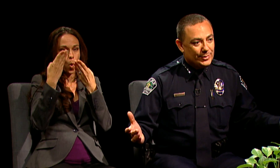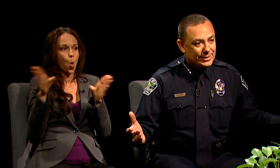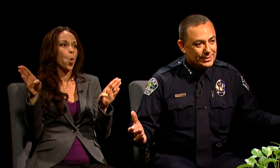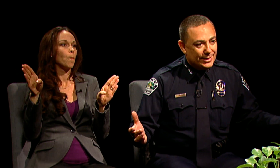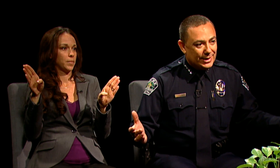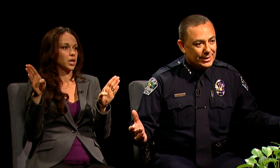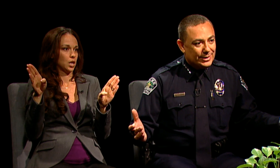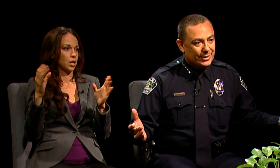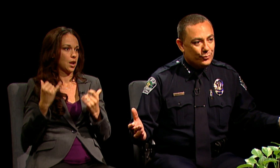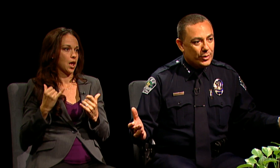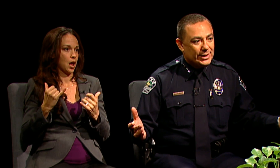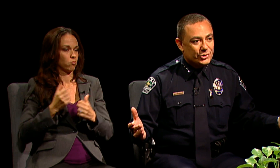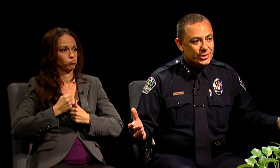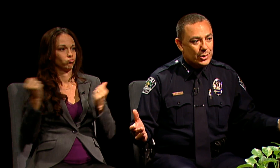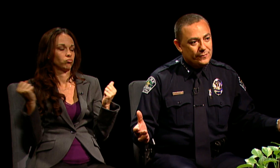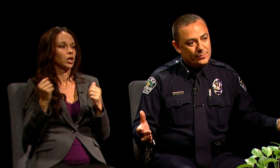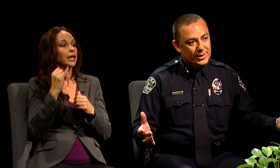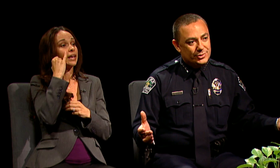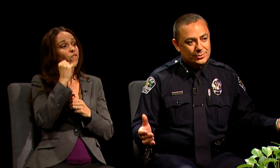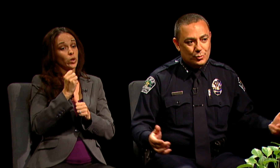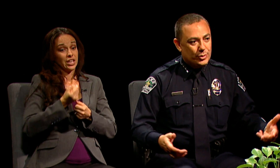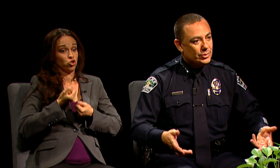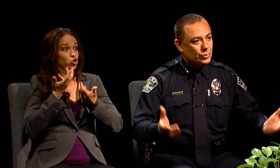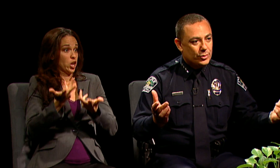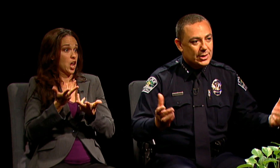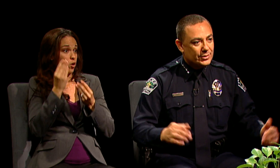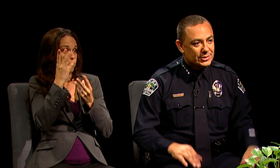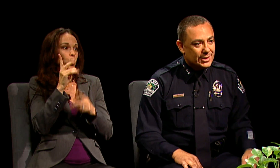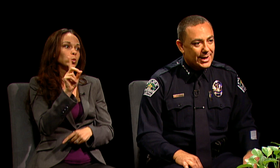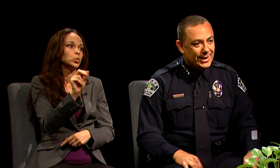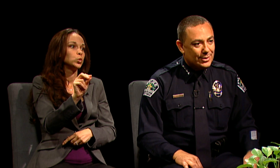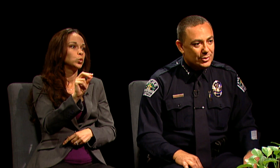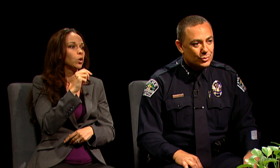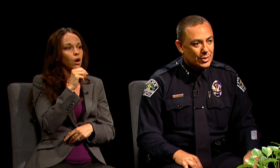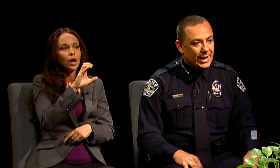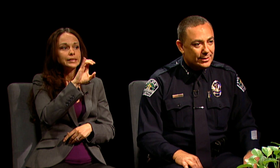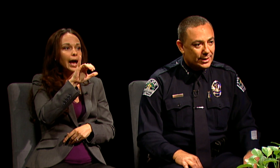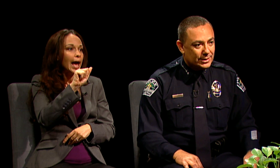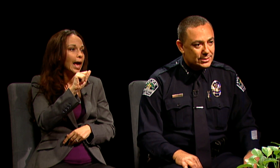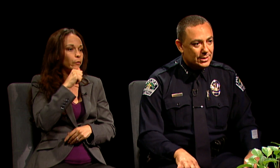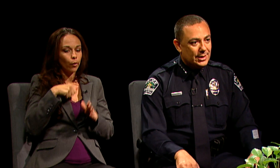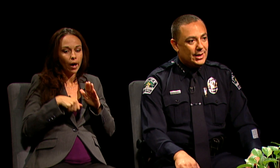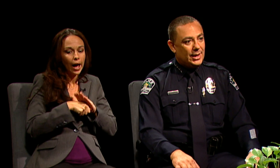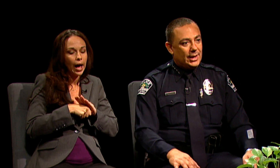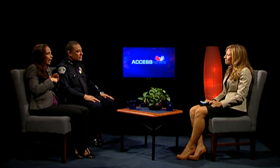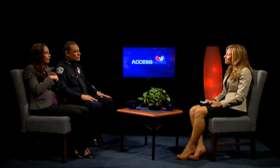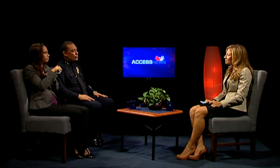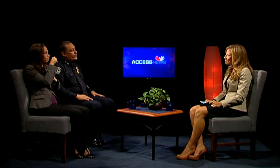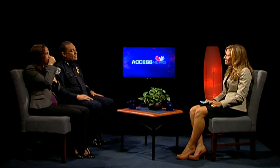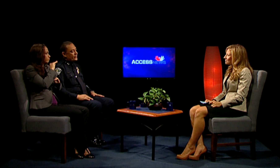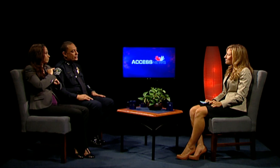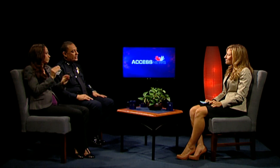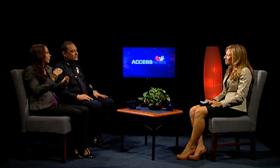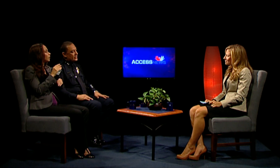I MEAN, IF WE CAN SHARE INFORMATION, WE DO. WE'RE NOT THE CIA, WE DON'T HIDE THINGS AND SO WE'VE BECOME VERY TRANSPARENT,